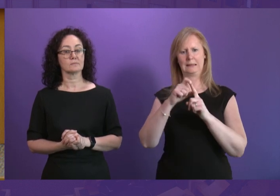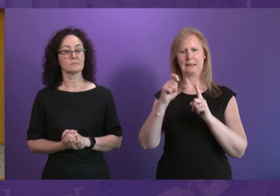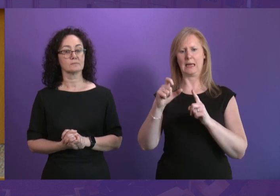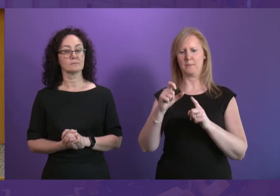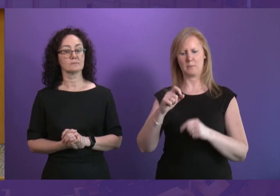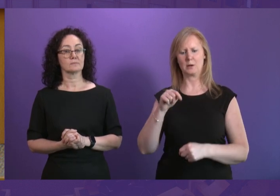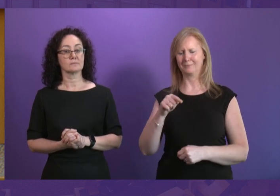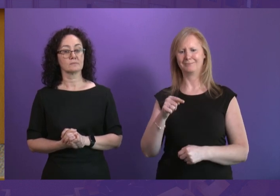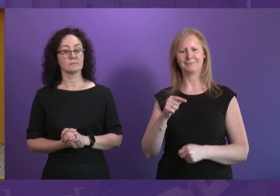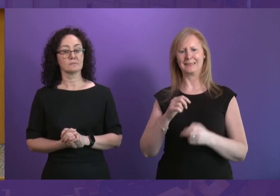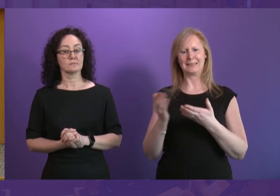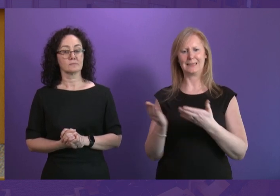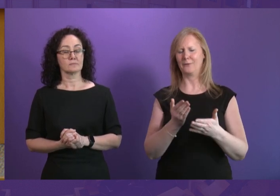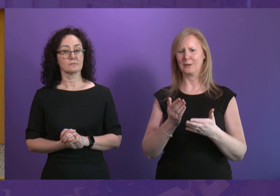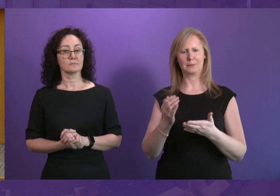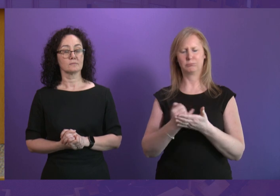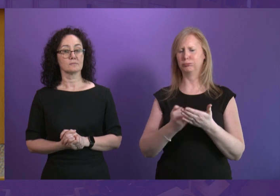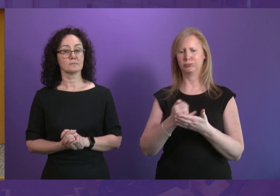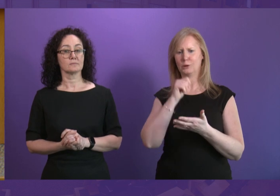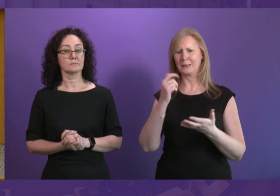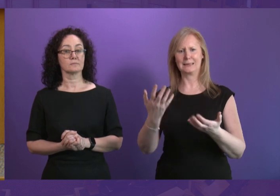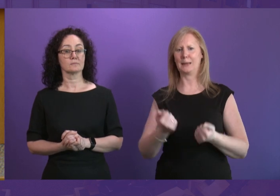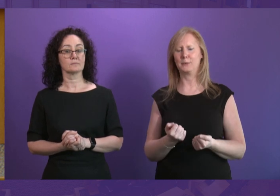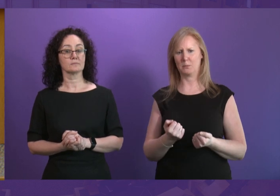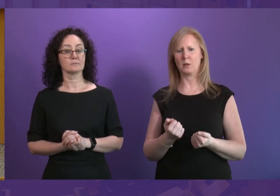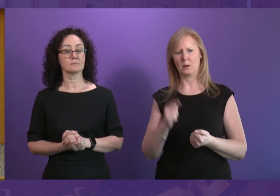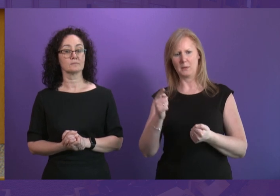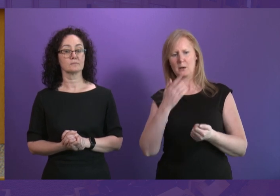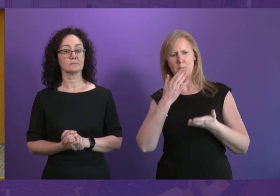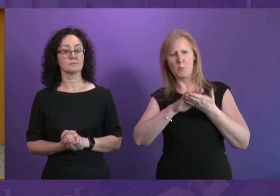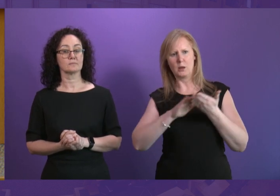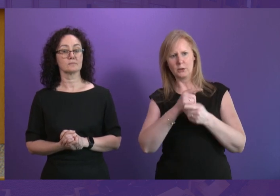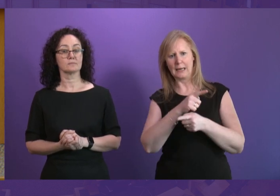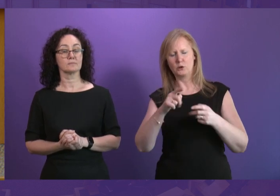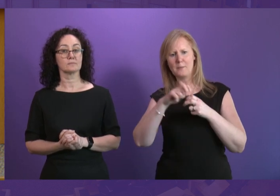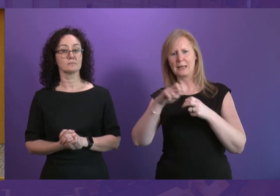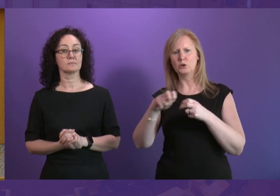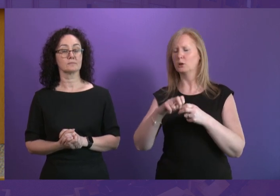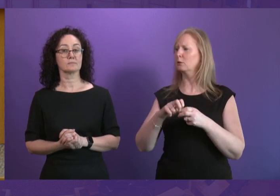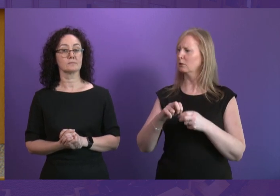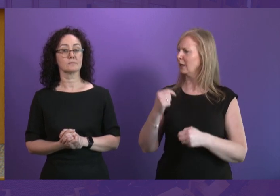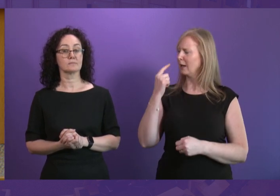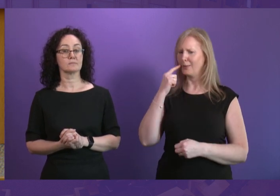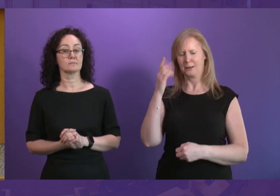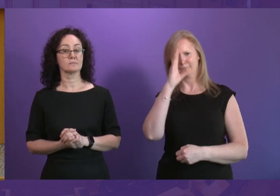to passengers for the dismal performance. Is the Government not sending the message